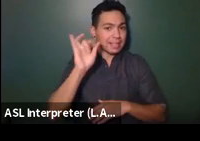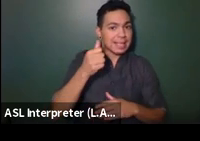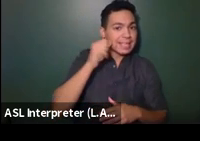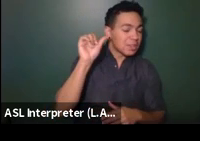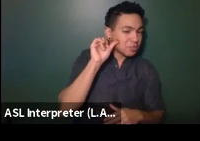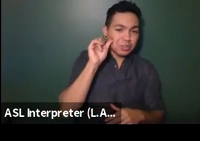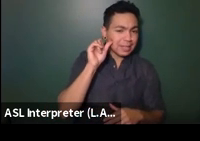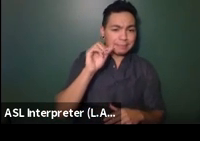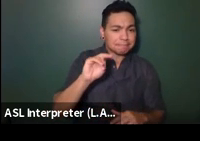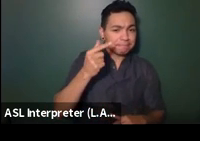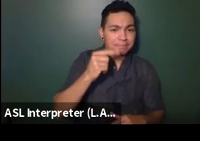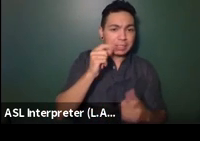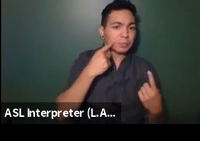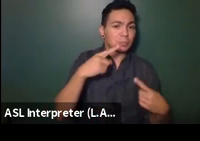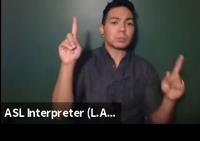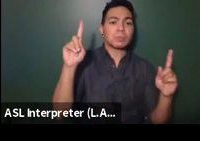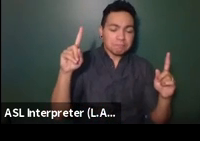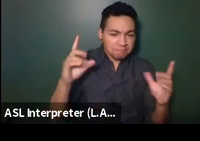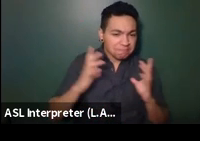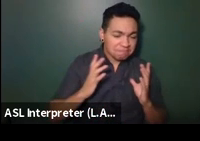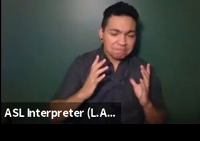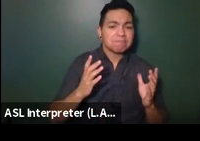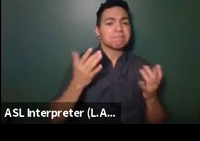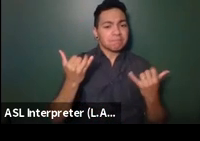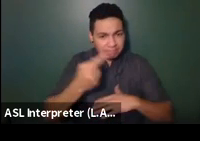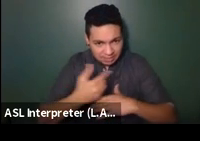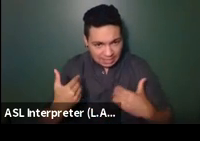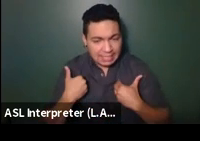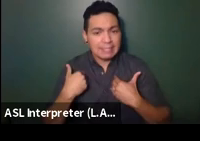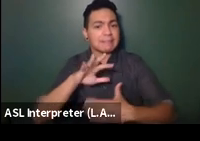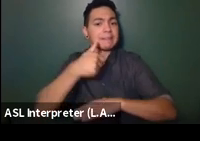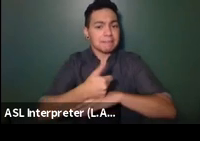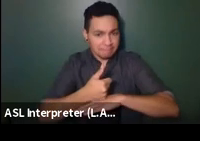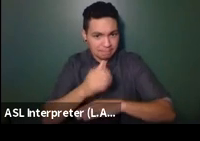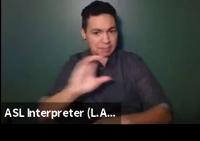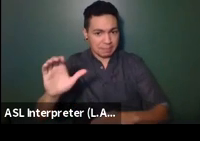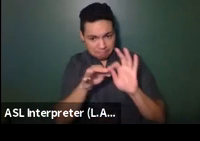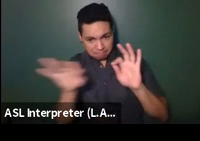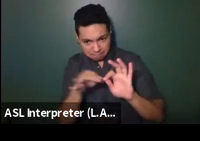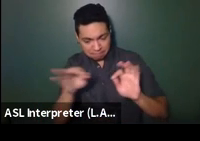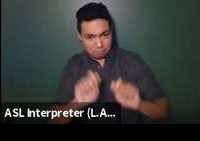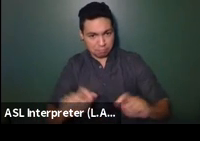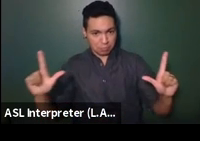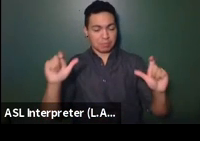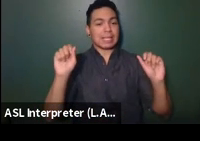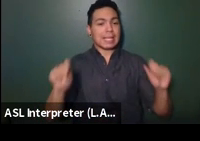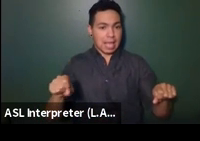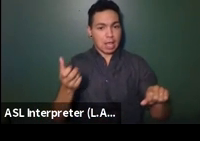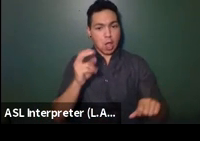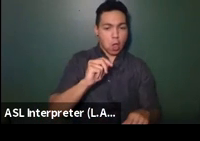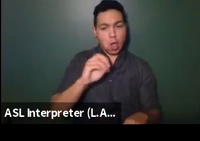ESD 189 - Amy Colburn: That wasn't. We didn't have anyone available so Closed captioning is an option today at the bottom of your screen. You can turn that on and off for yourself if you